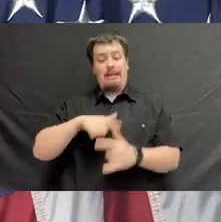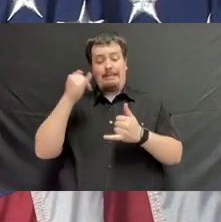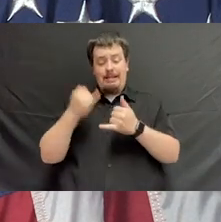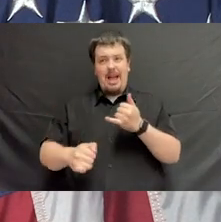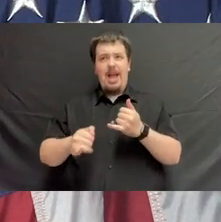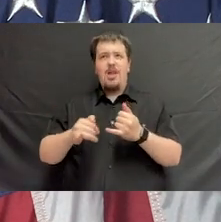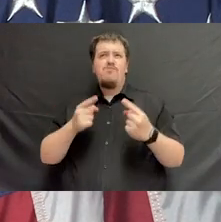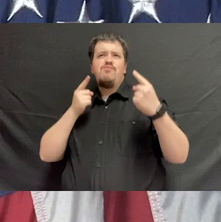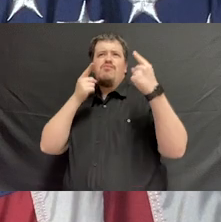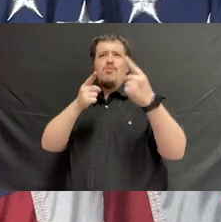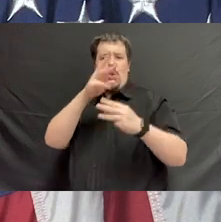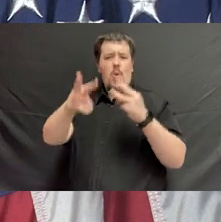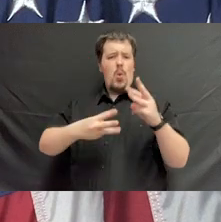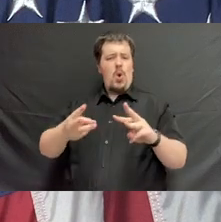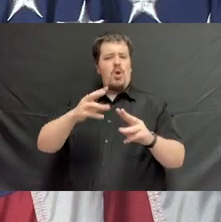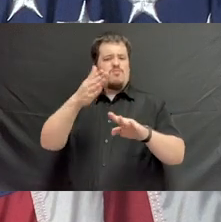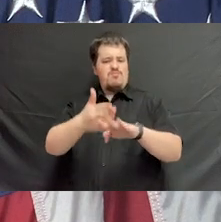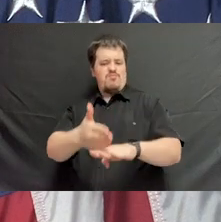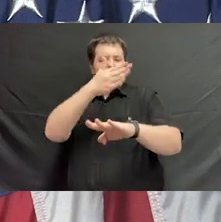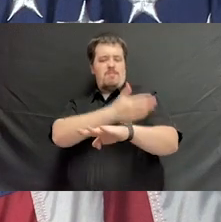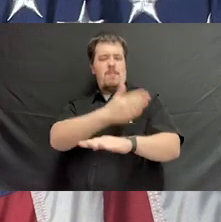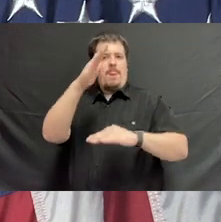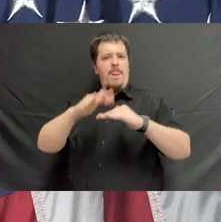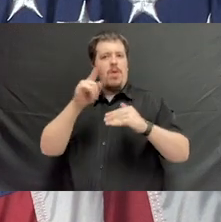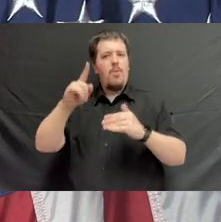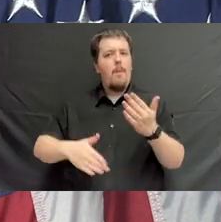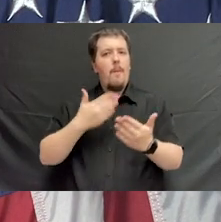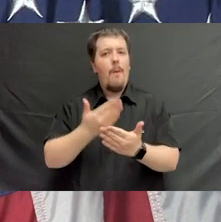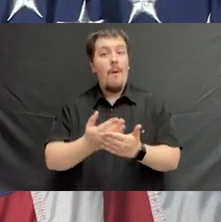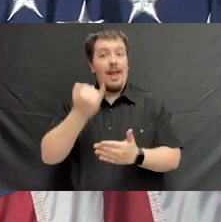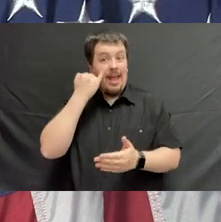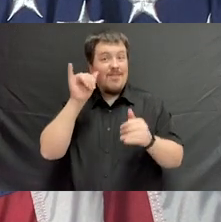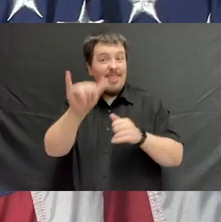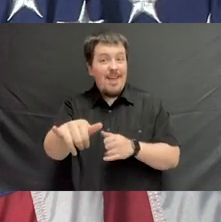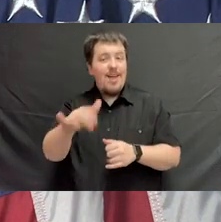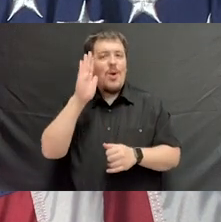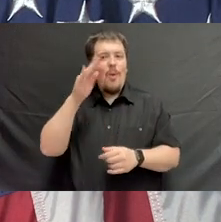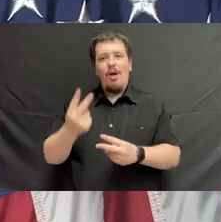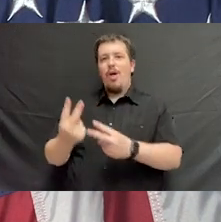And lastly, strive to leave the world just a little bit better than you found it. If you do that, I can promise you,